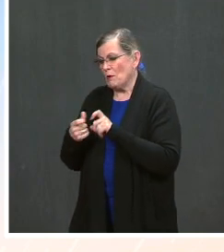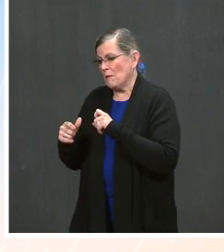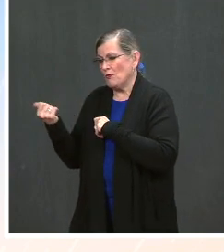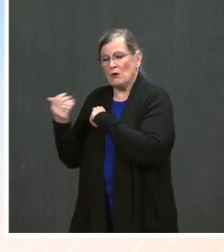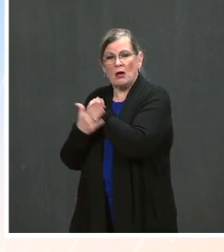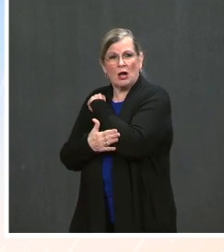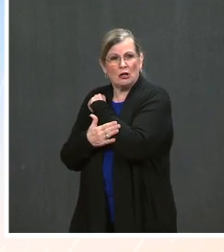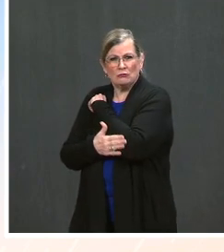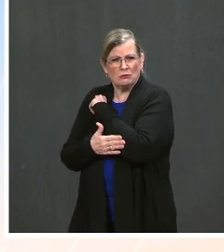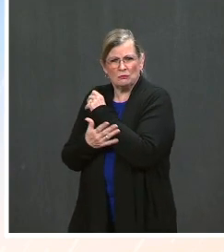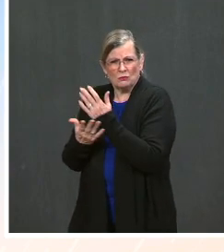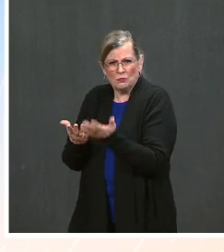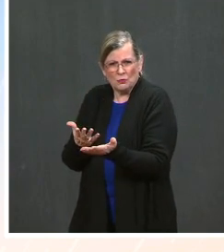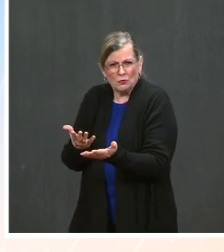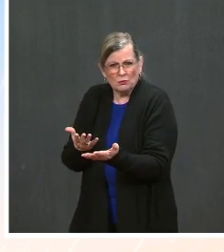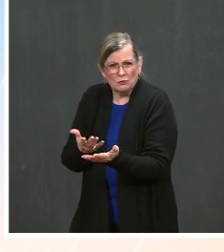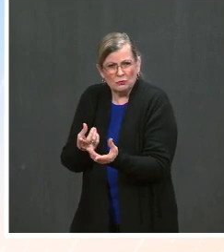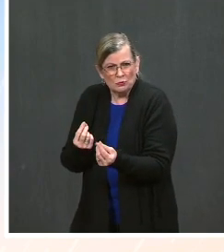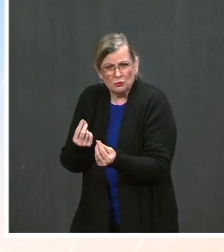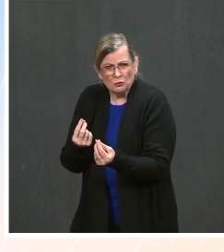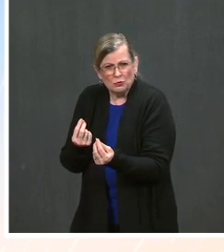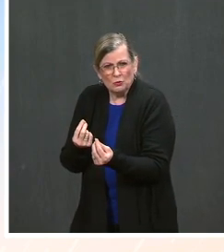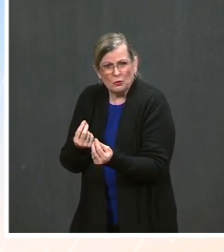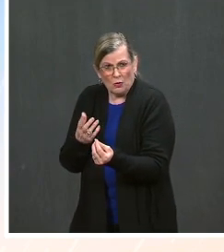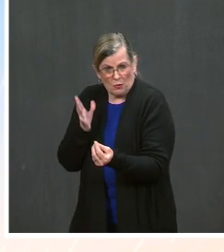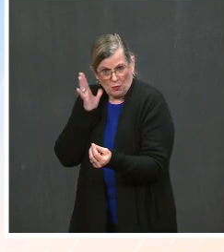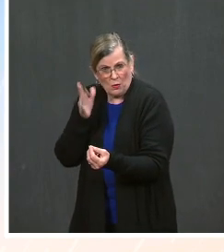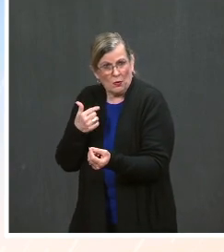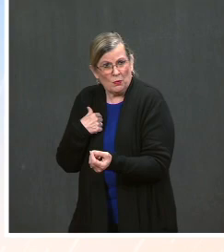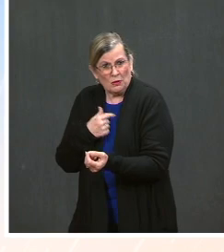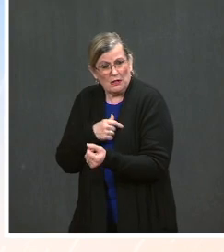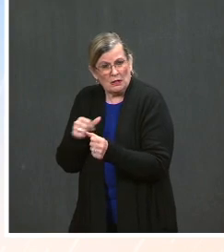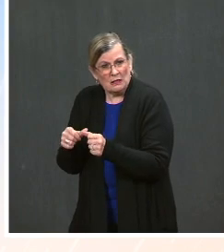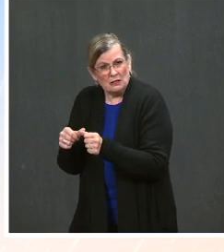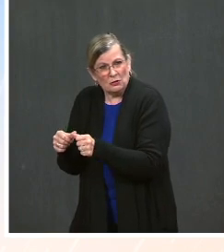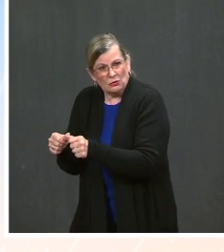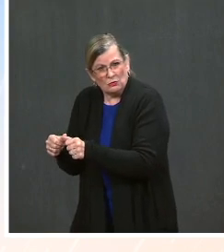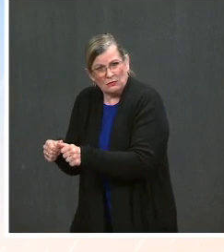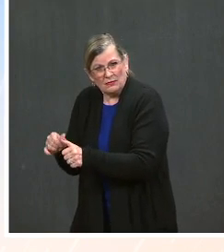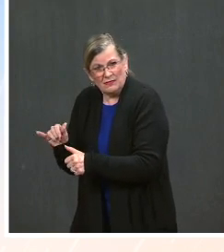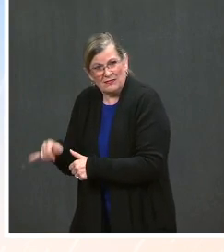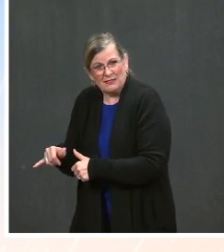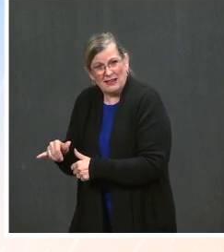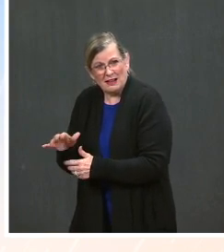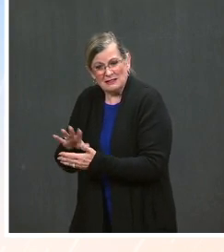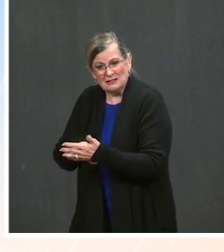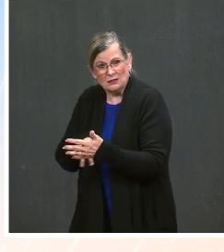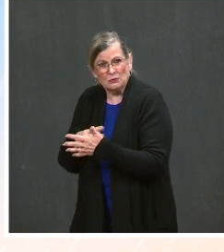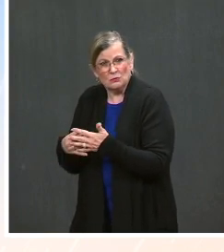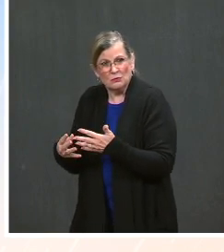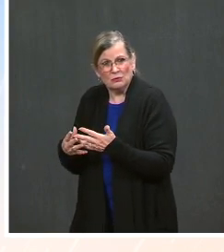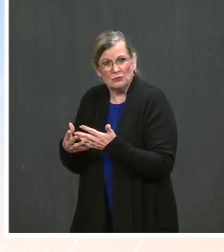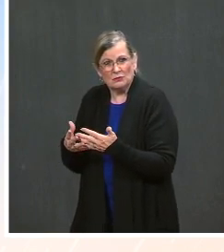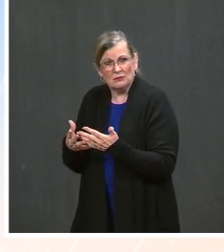making analogues permanently Schedule I? Ms. Psaki: It's a really good question. I know that, in terms of addressing the flow at the border,